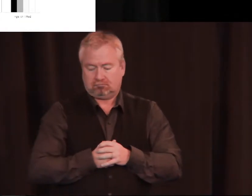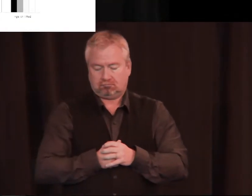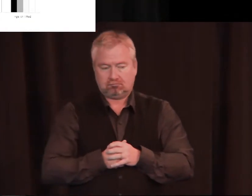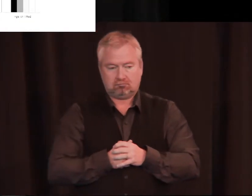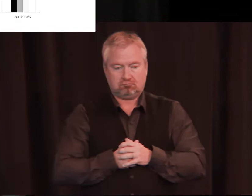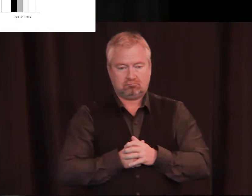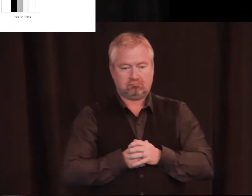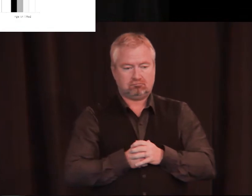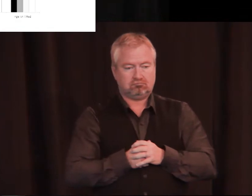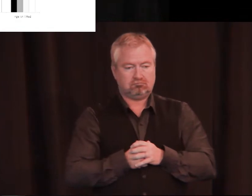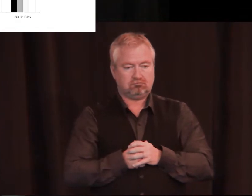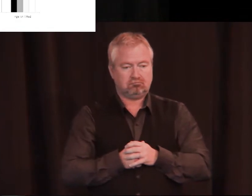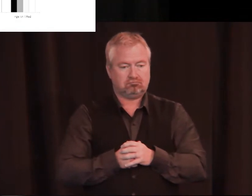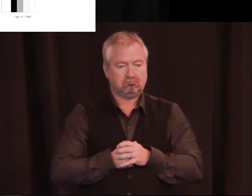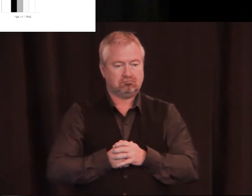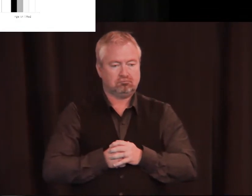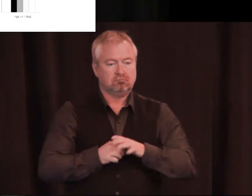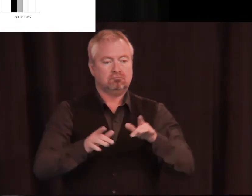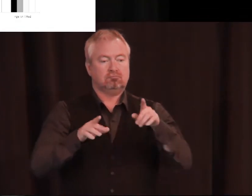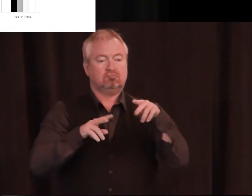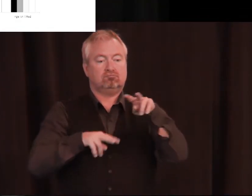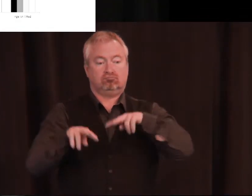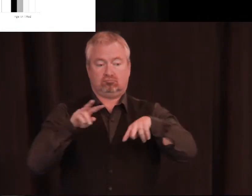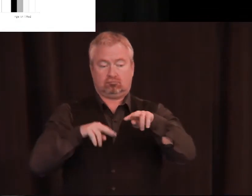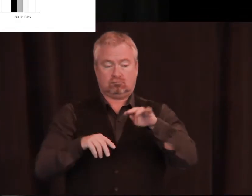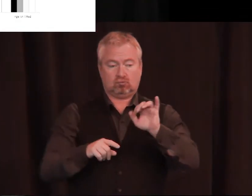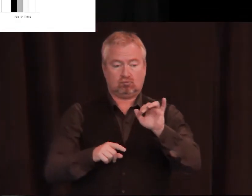We also looked to see what factors affected follow-up.